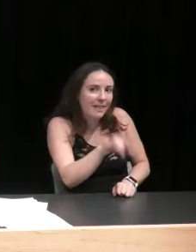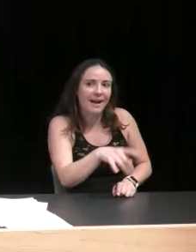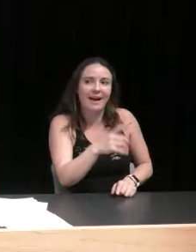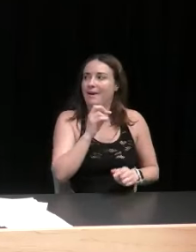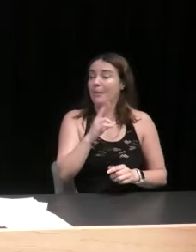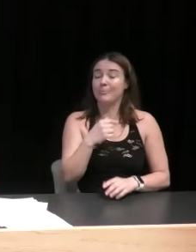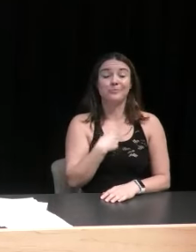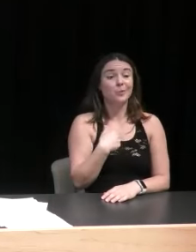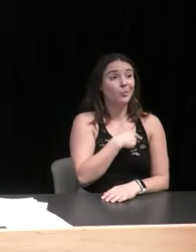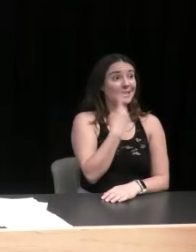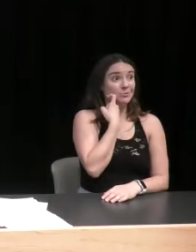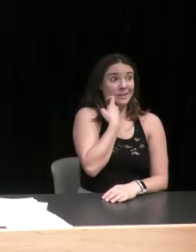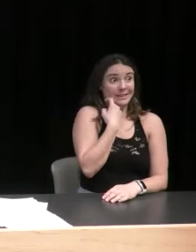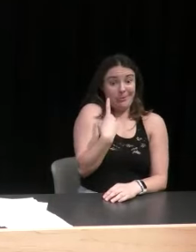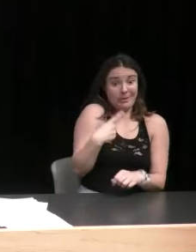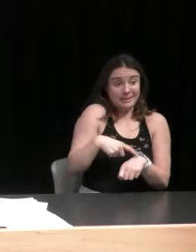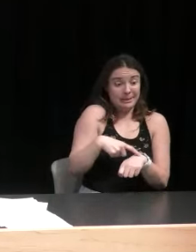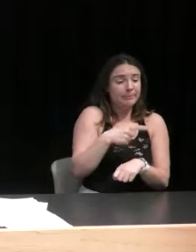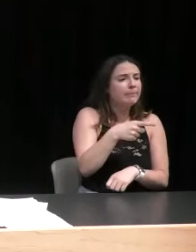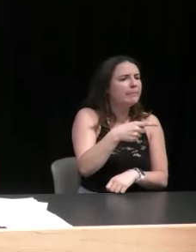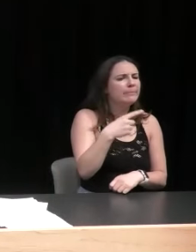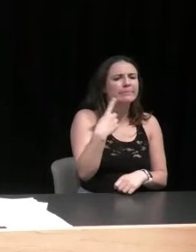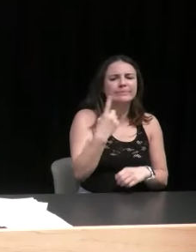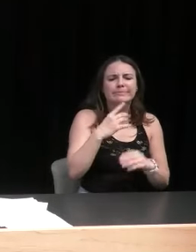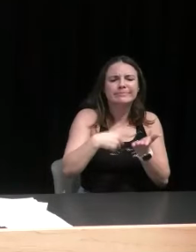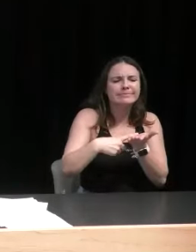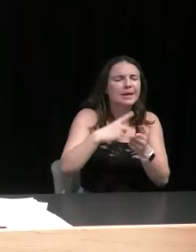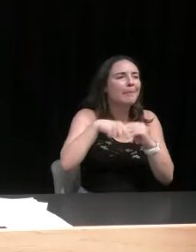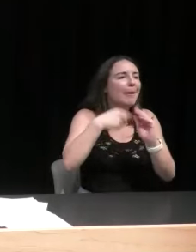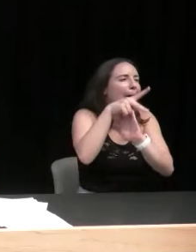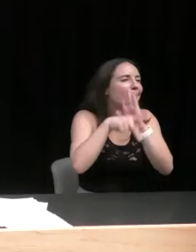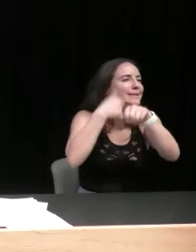and they will feel offended by that and uh I recently had a situation happen where we